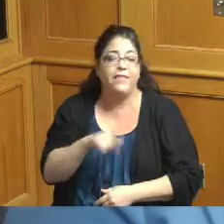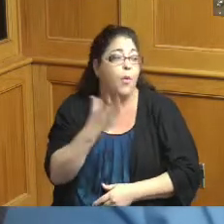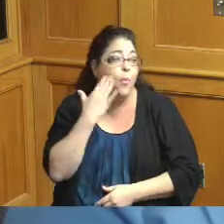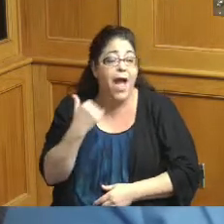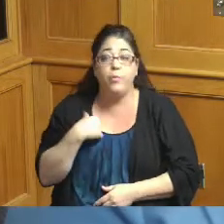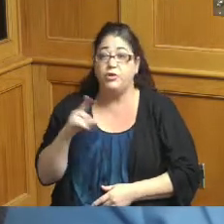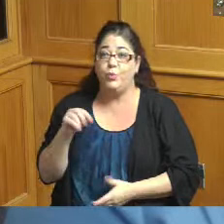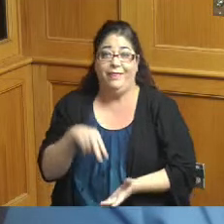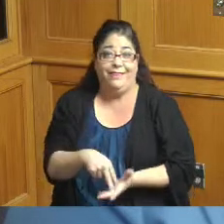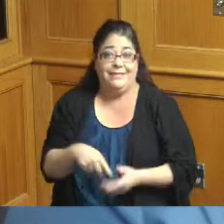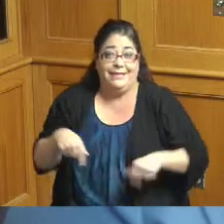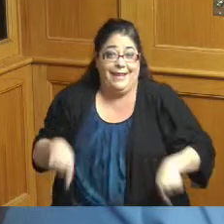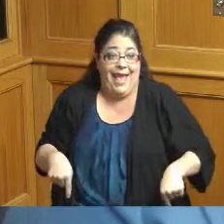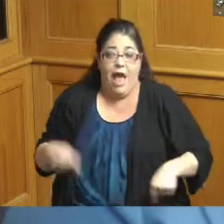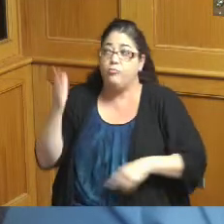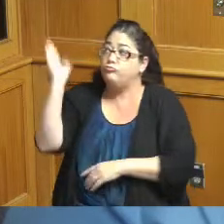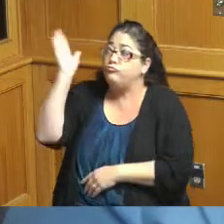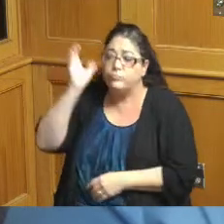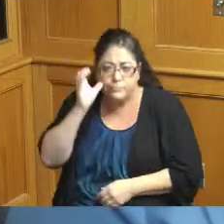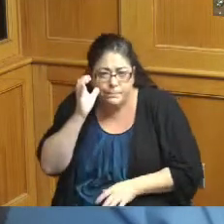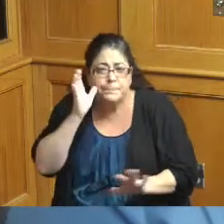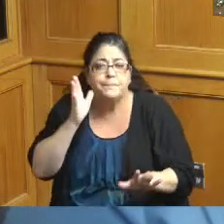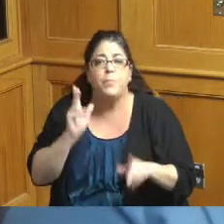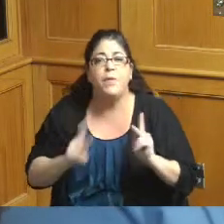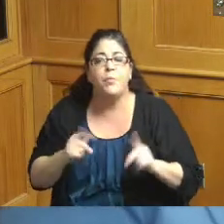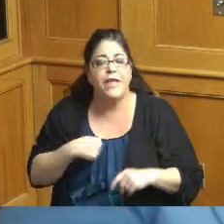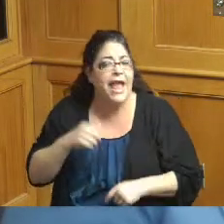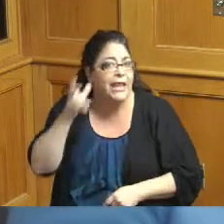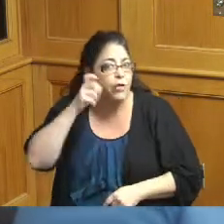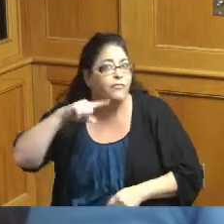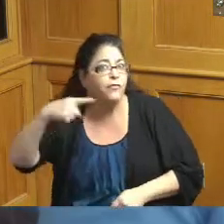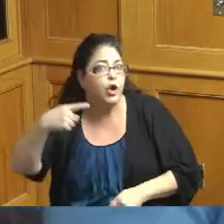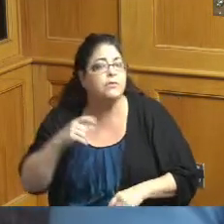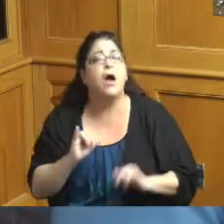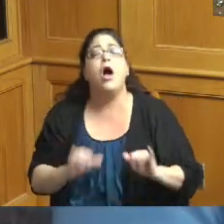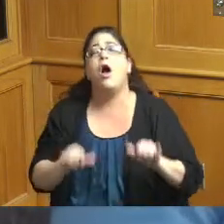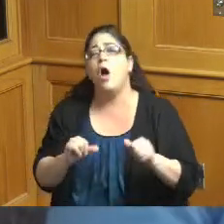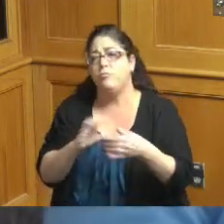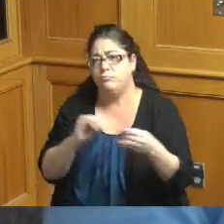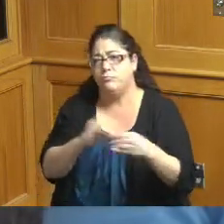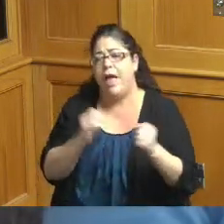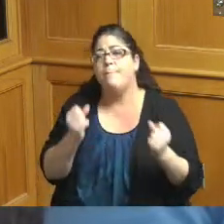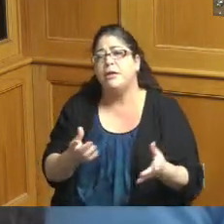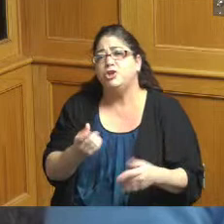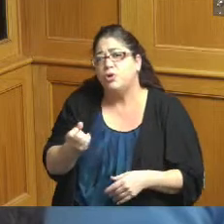in advance so that people get a chance to say oh this is what it costs oh they're trying to